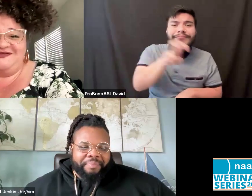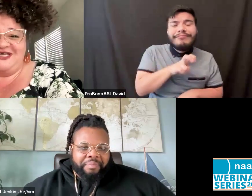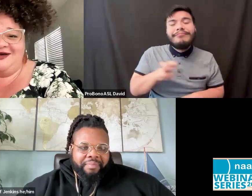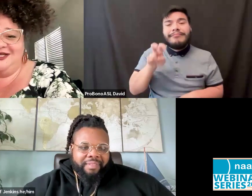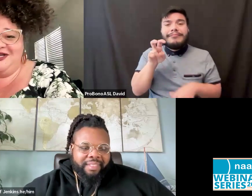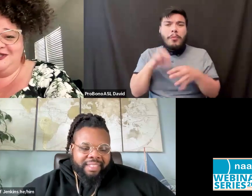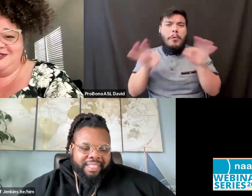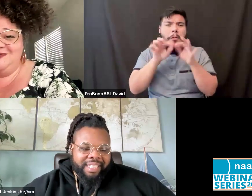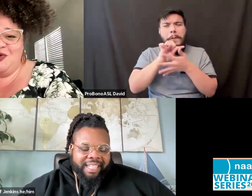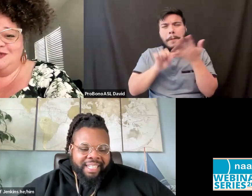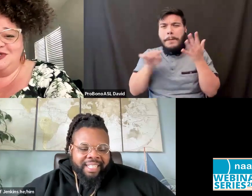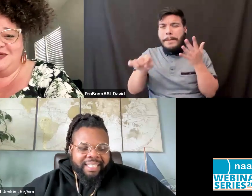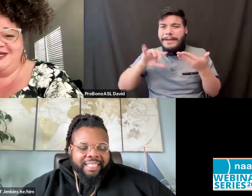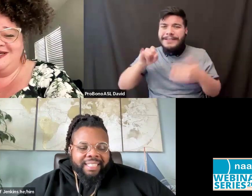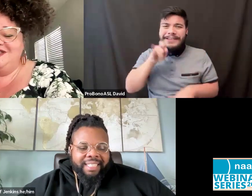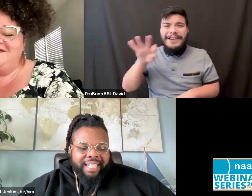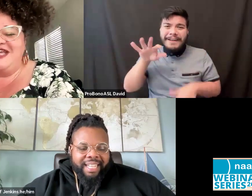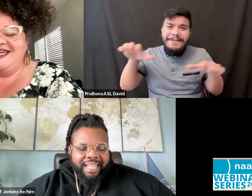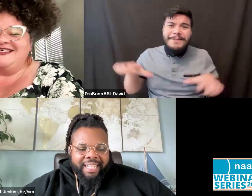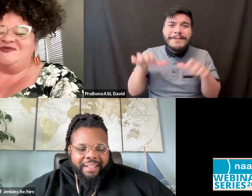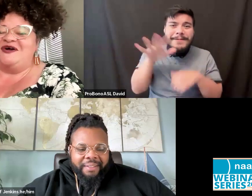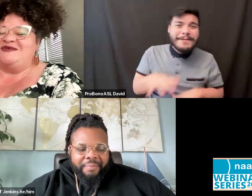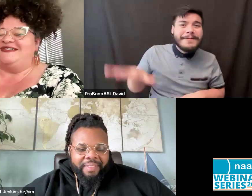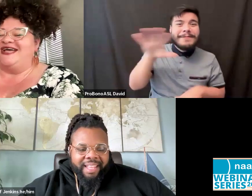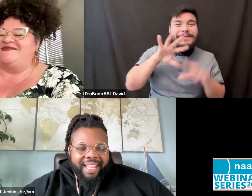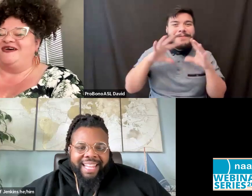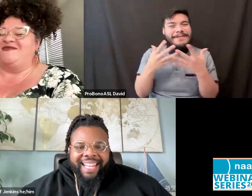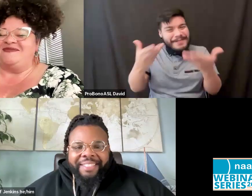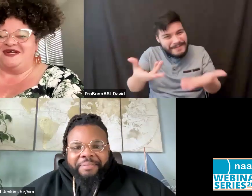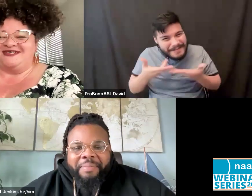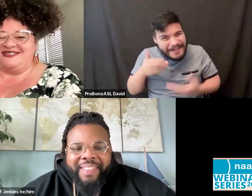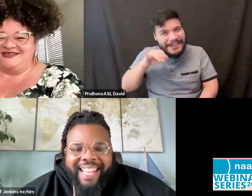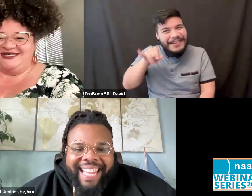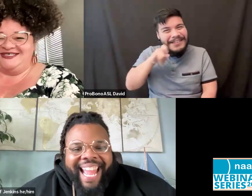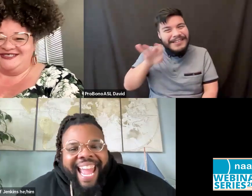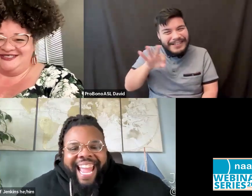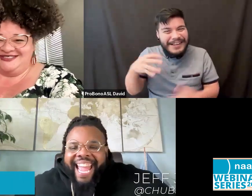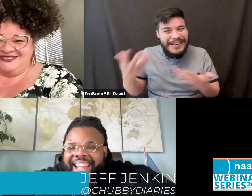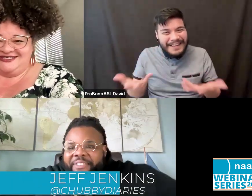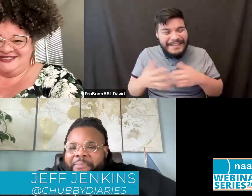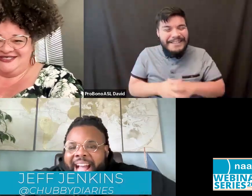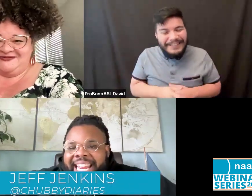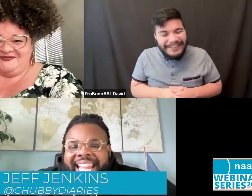Jeff is out there in the world doing. Jeff Jenkins, welcome to the Marfa Webinar series. Hey. Hey, everybody.